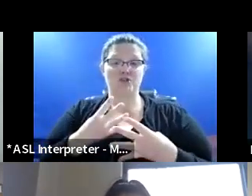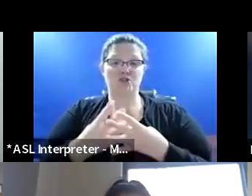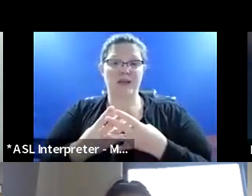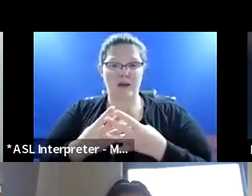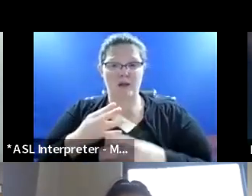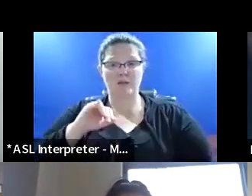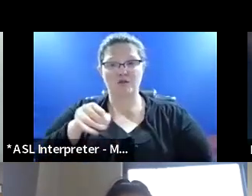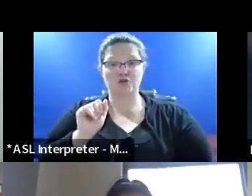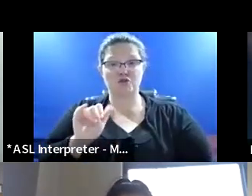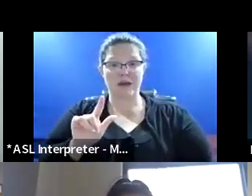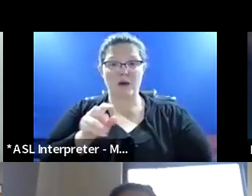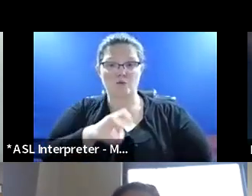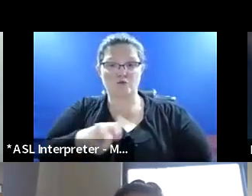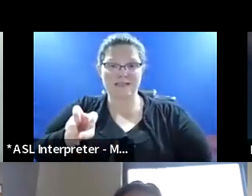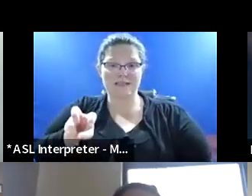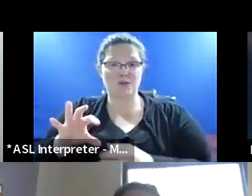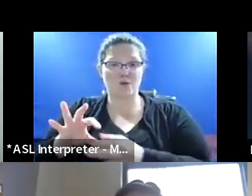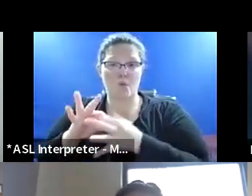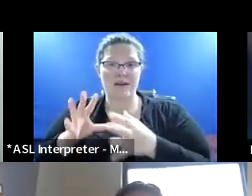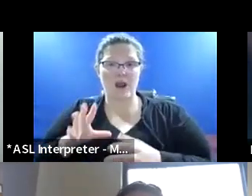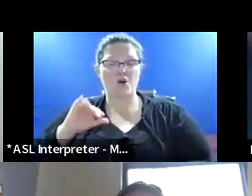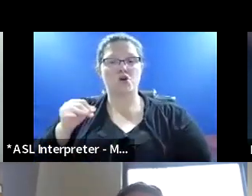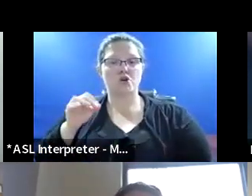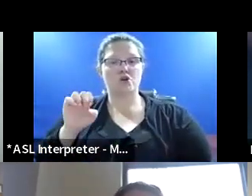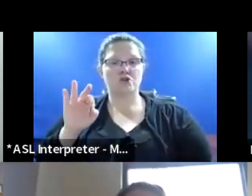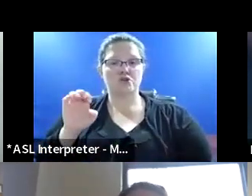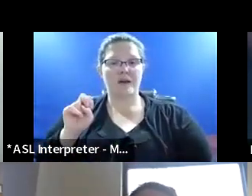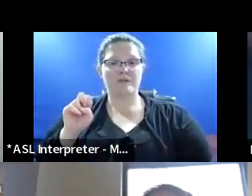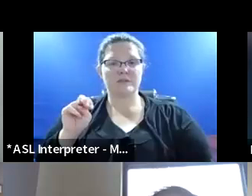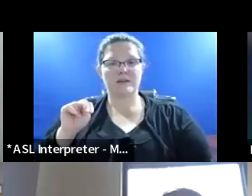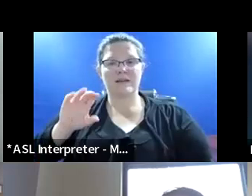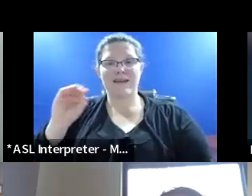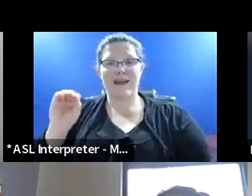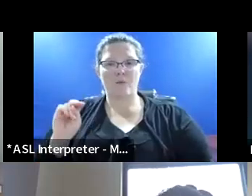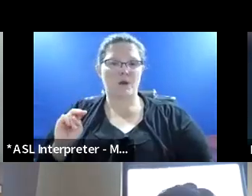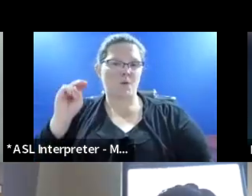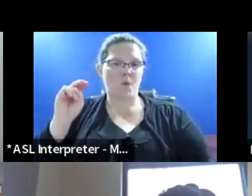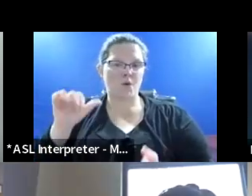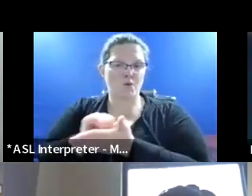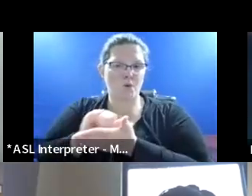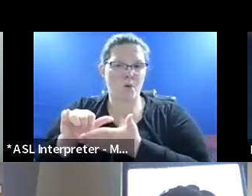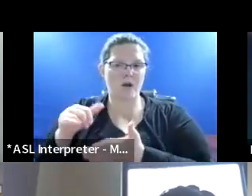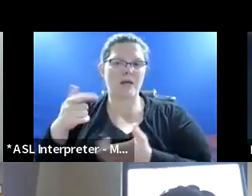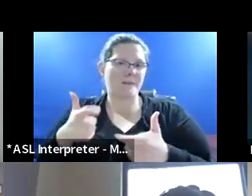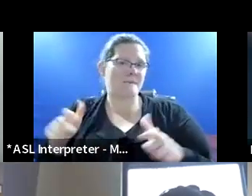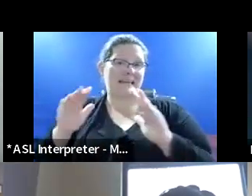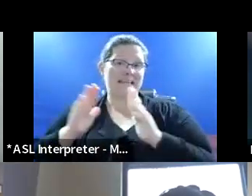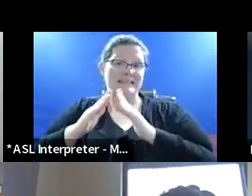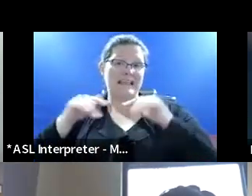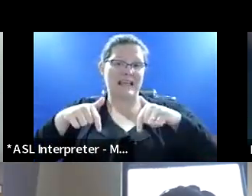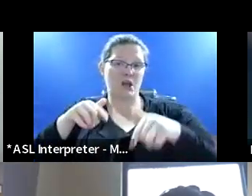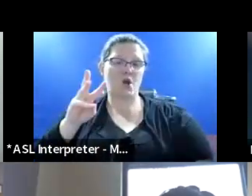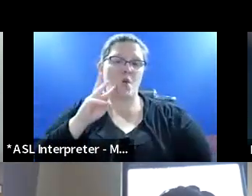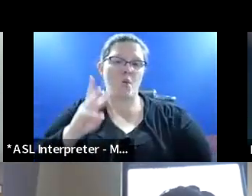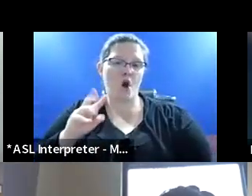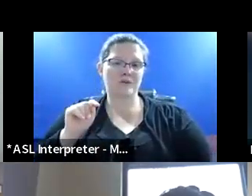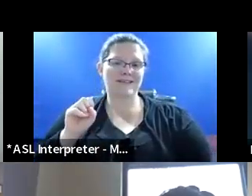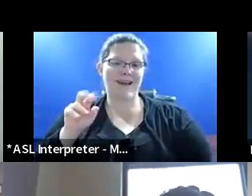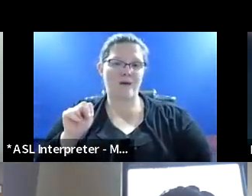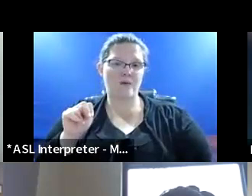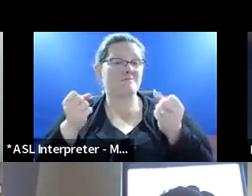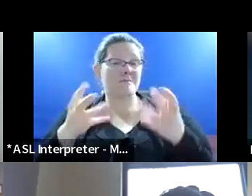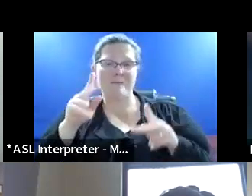LIKE I'M HEARING QUESTIONS ON HOW TO GET HOUSING FOR INDIVIDUALS? I'M JUST NEWLY IN MY POSITION.